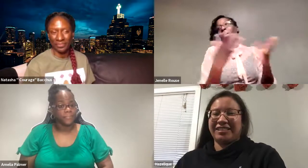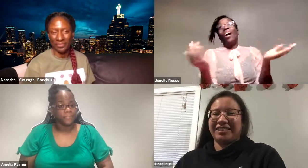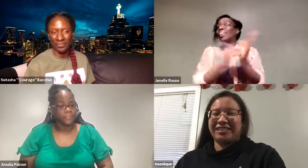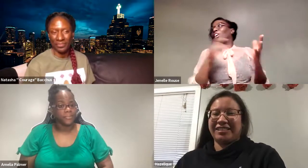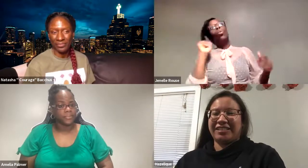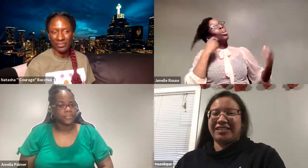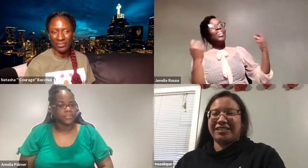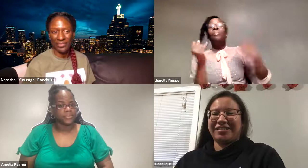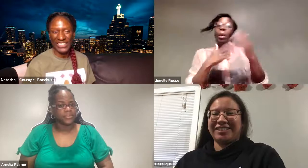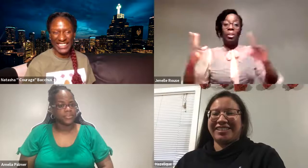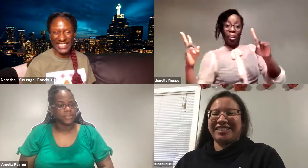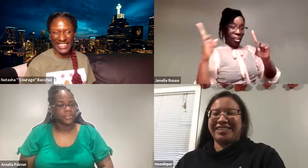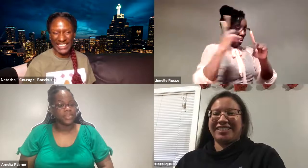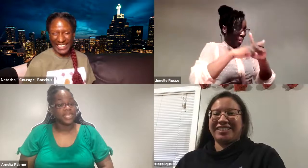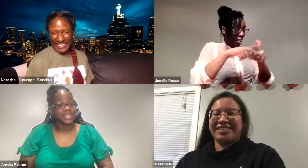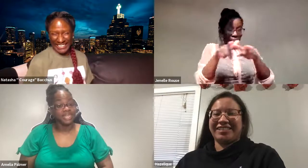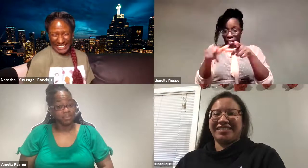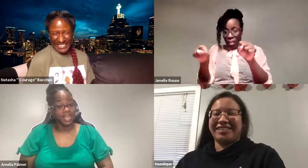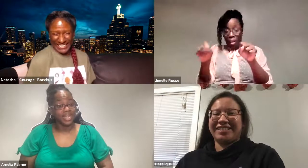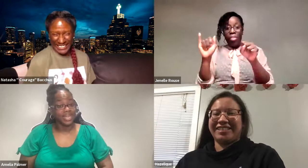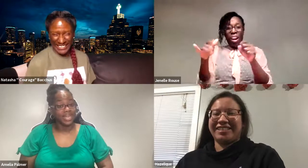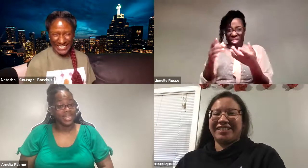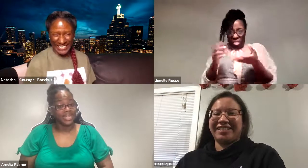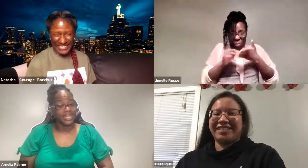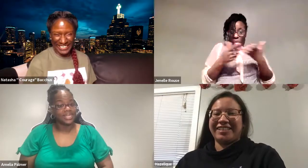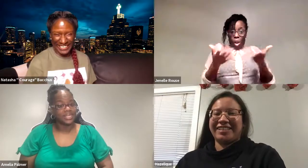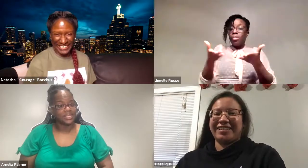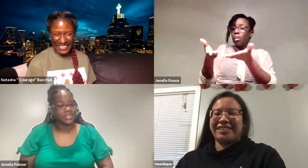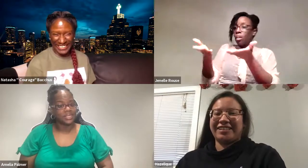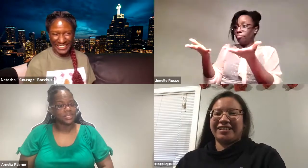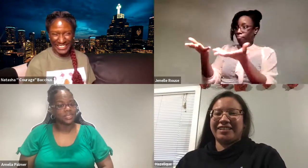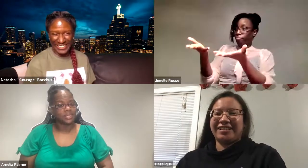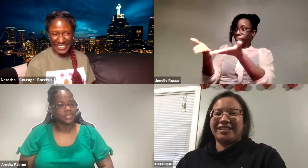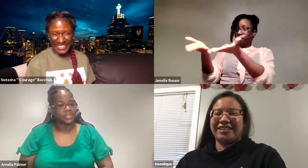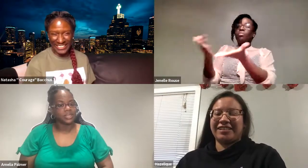in applied linguistics. well again i love that.. applied linguistics. you see how i've signed it?